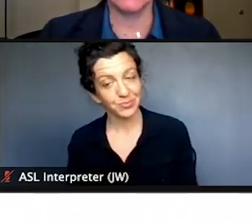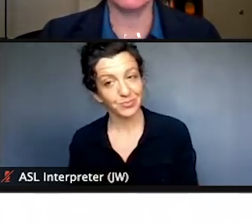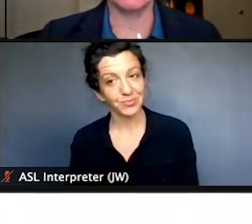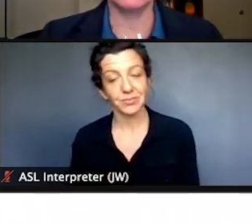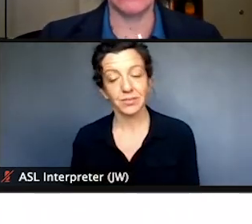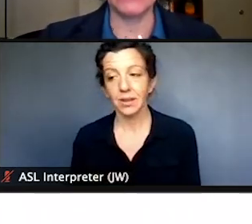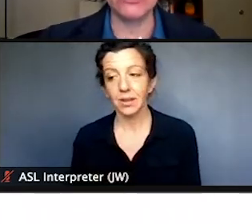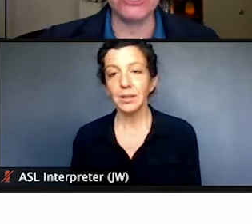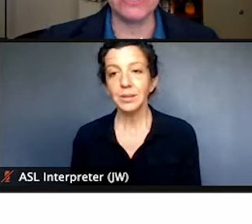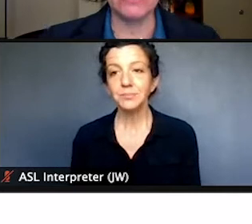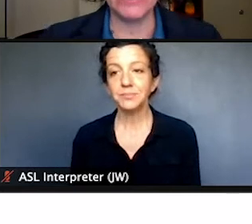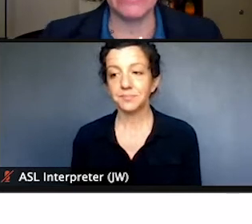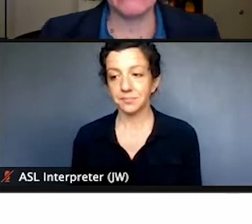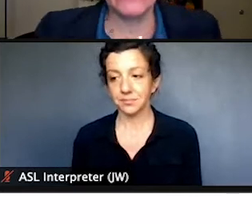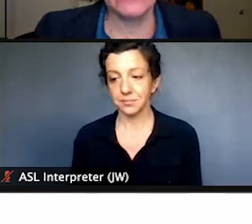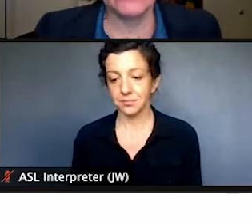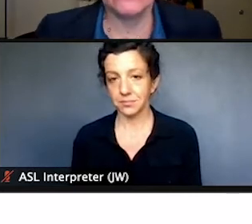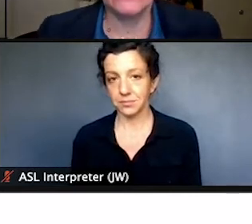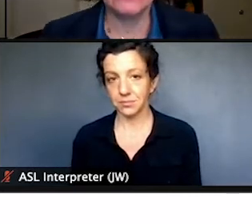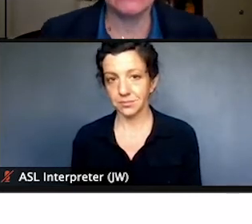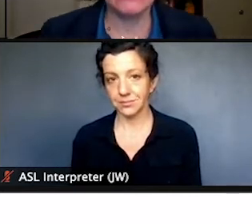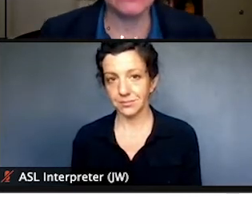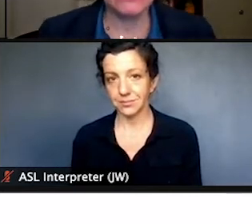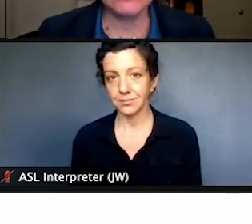And on the opposition side, we have the Zuckerbergs,